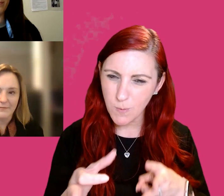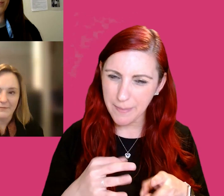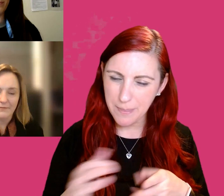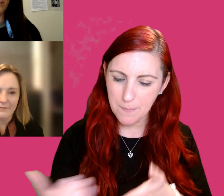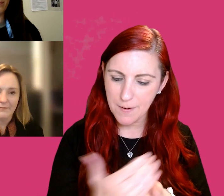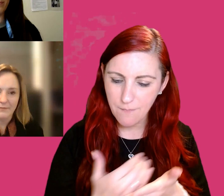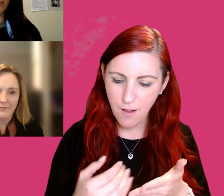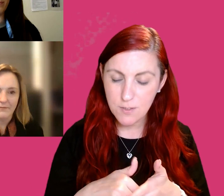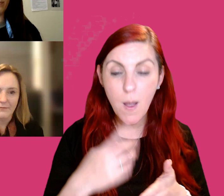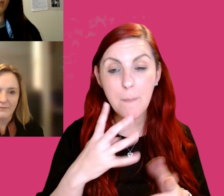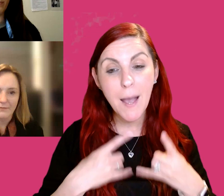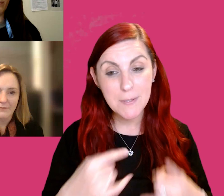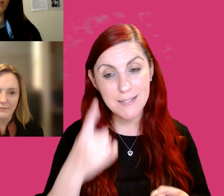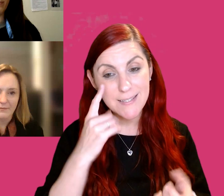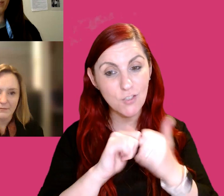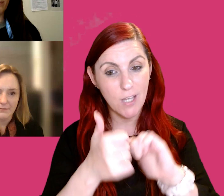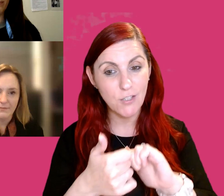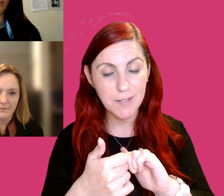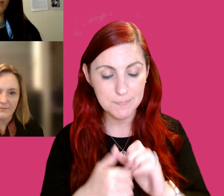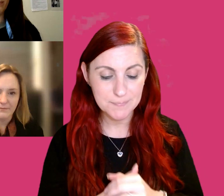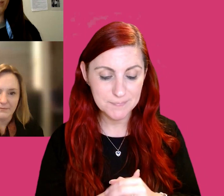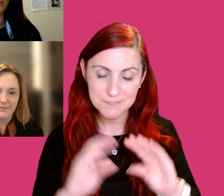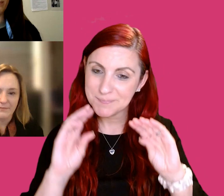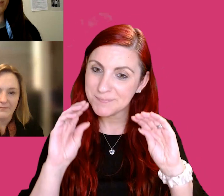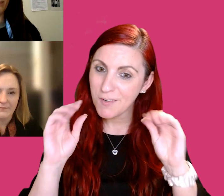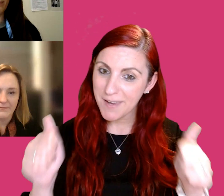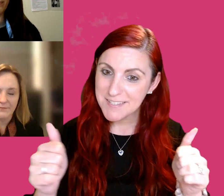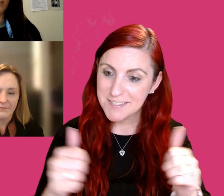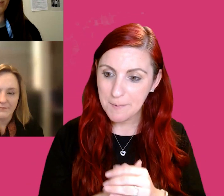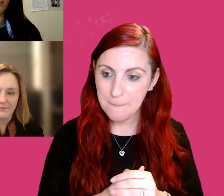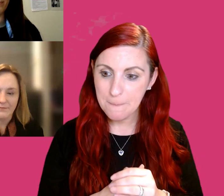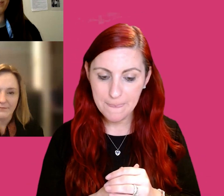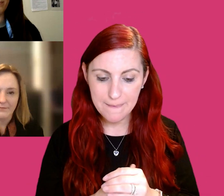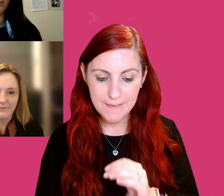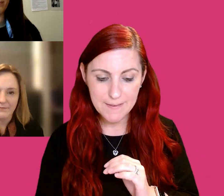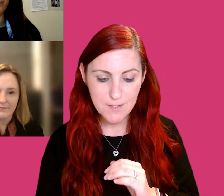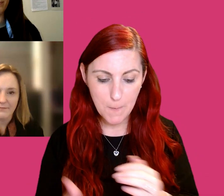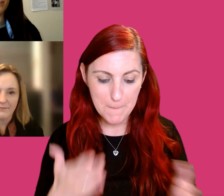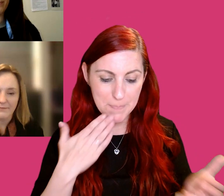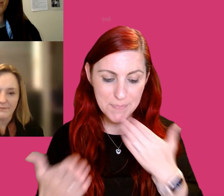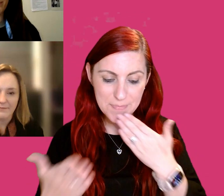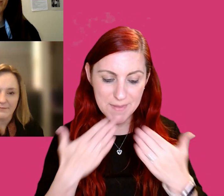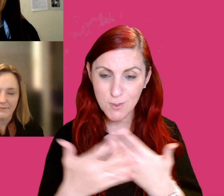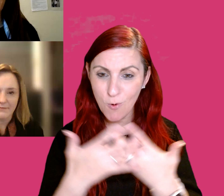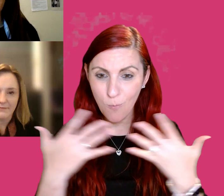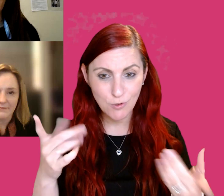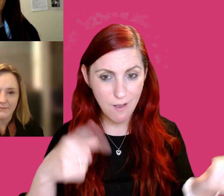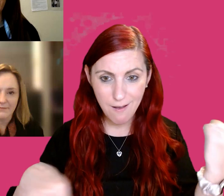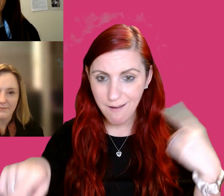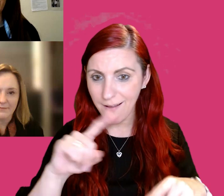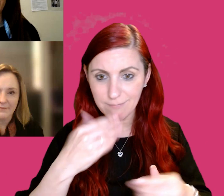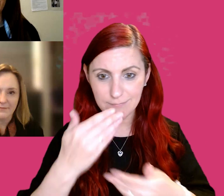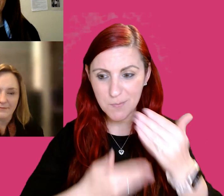is changed ing yeah great great so uh thank you so much thank you so much to all our speakers today